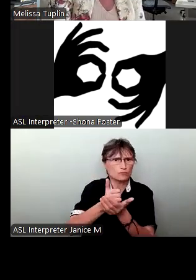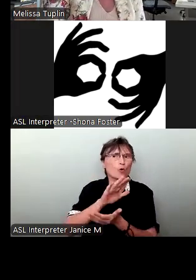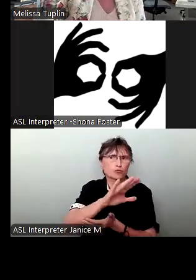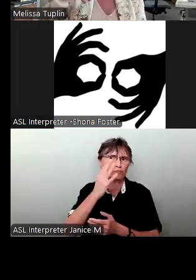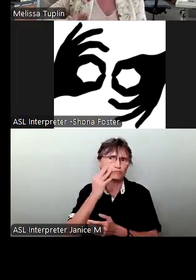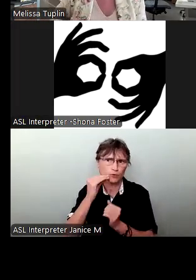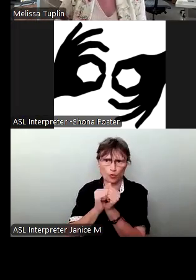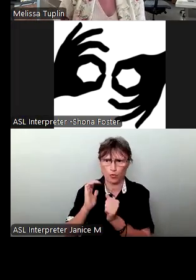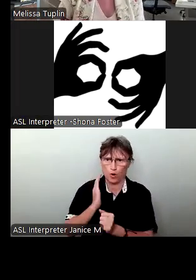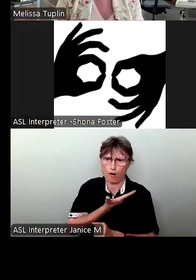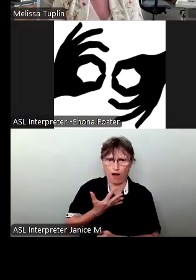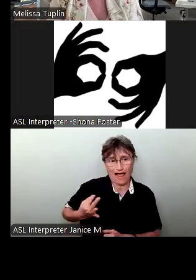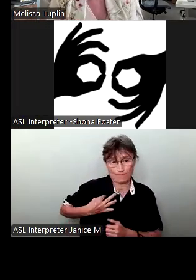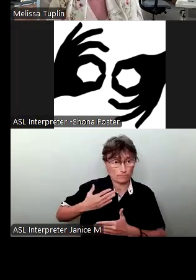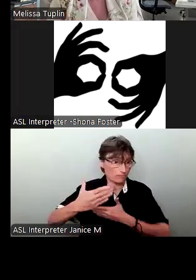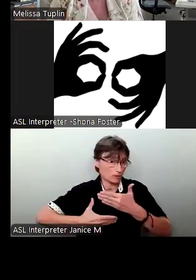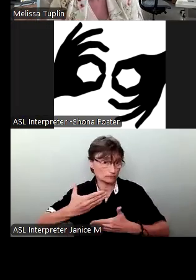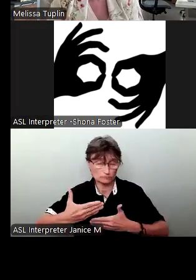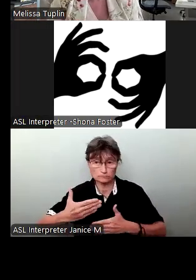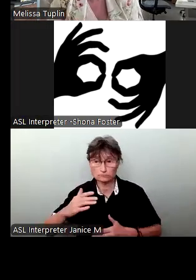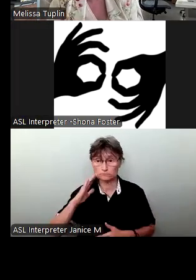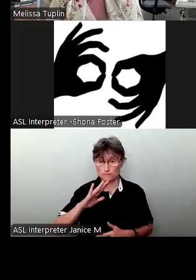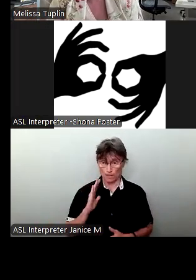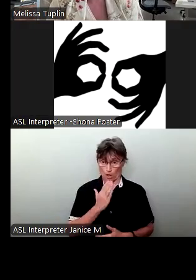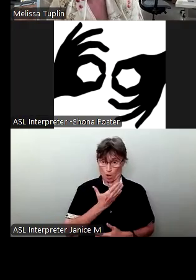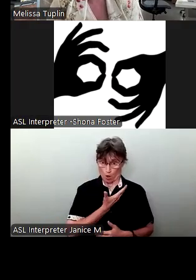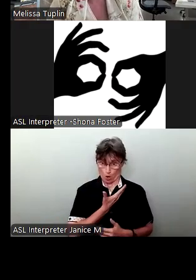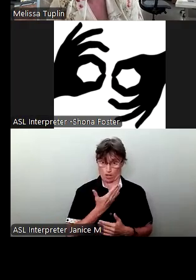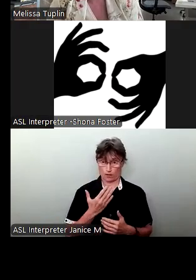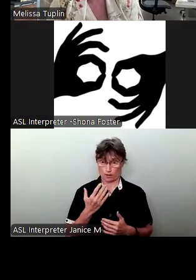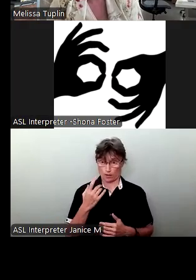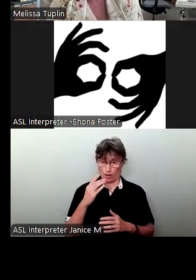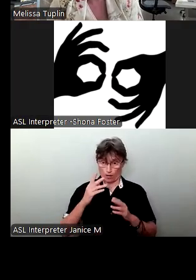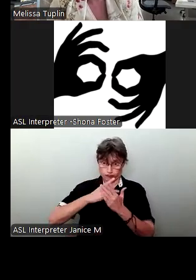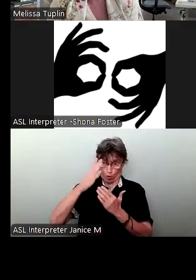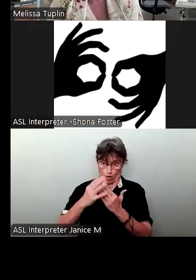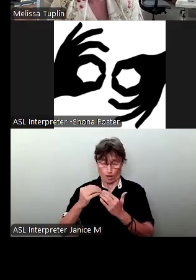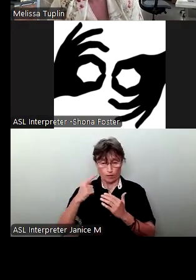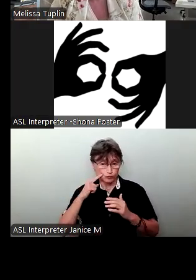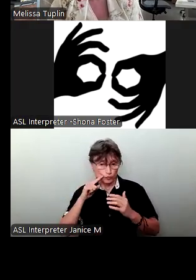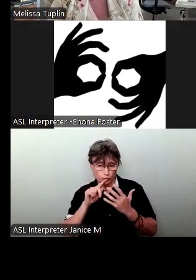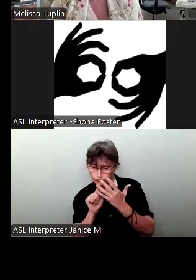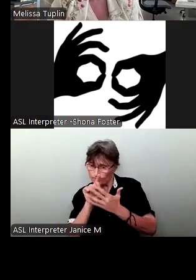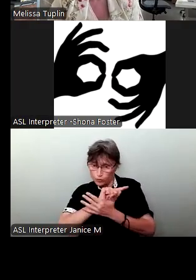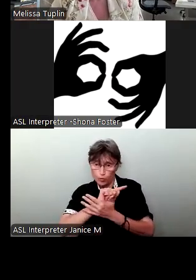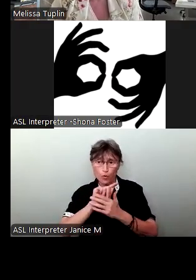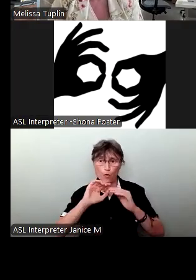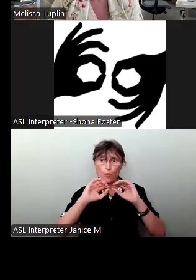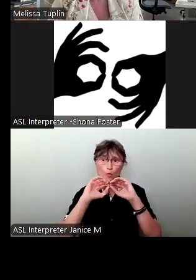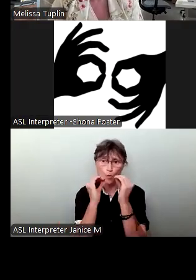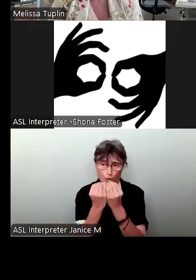this program intends to assess organizations on the appropriateness of their funding request and